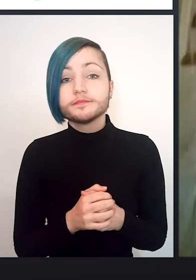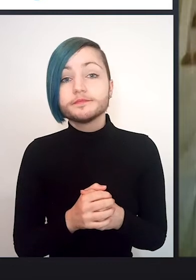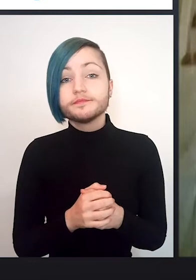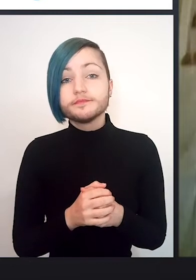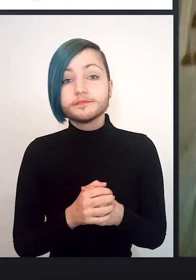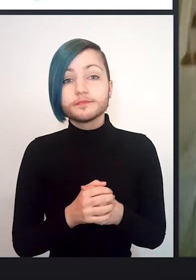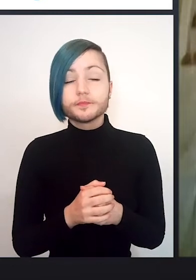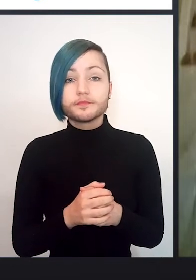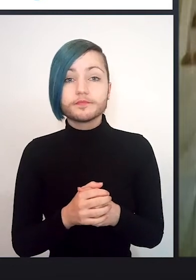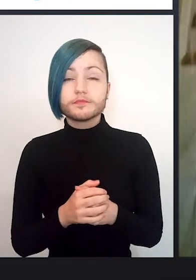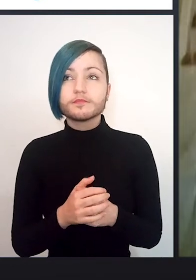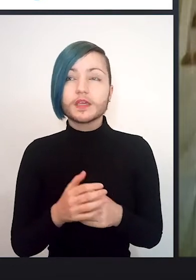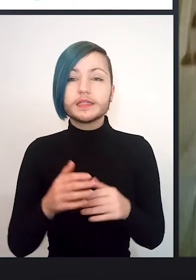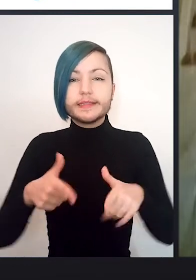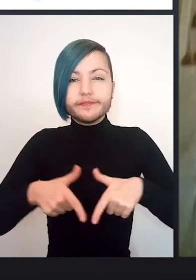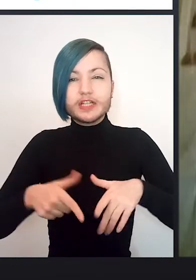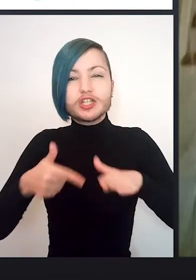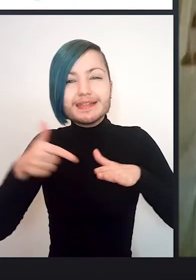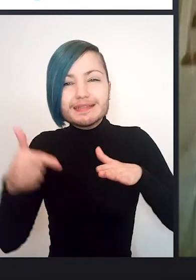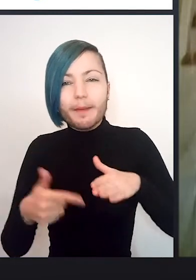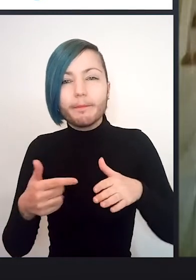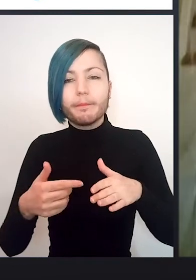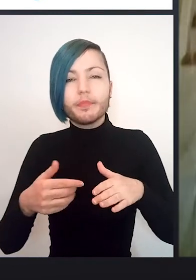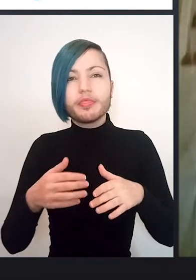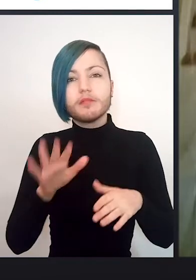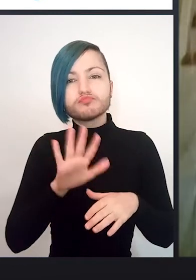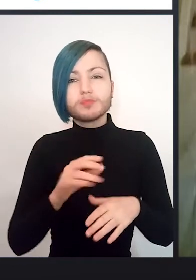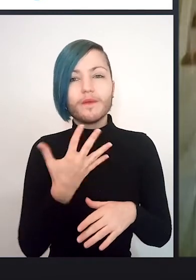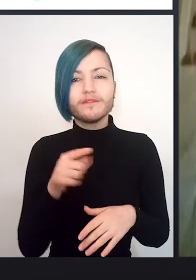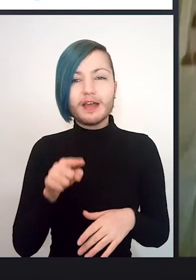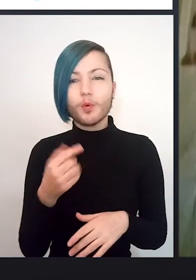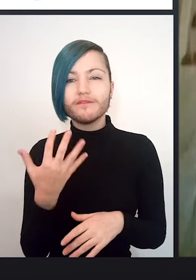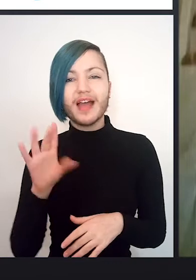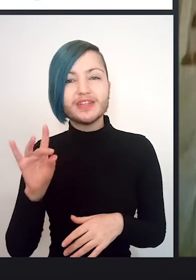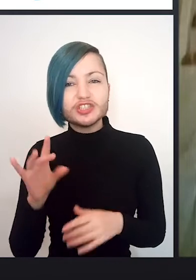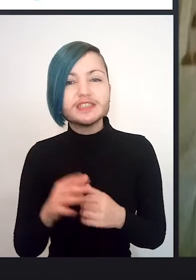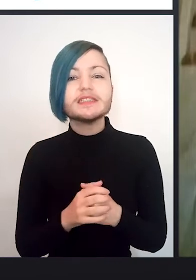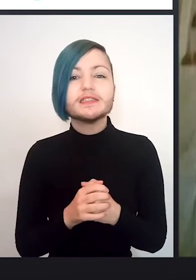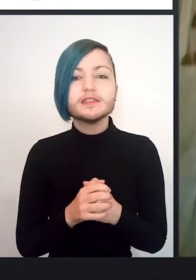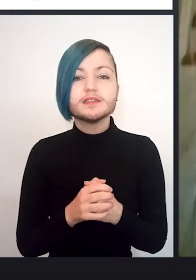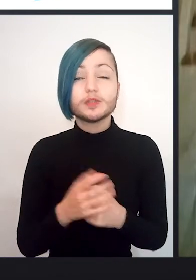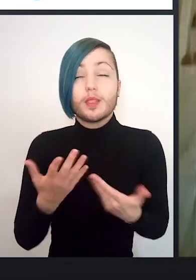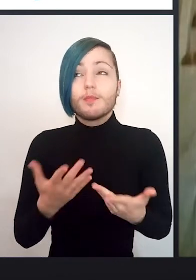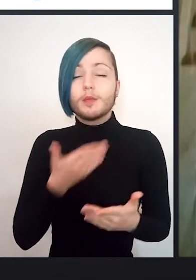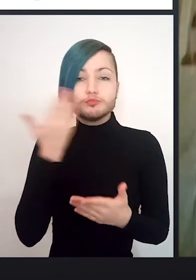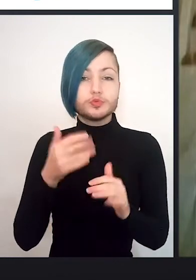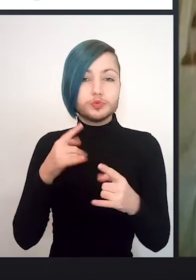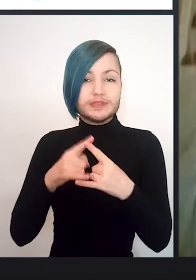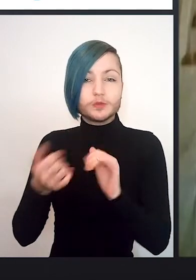I’ve got about 5 and a half inches of depth. I don't have a sexual partner at the moment,